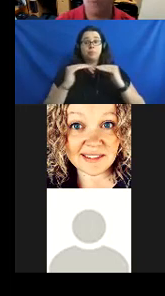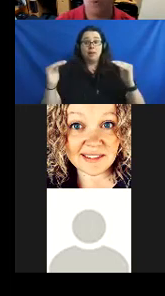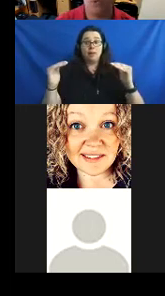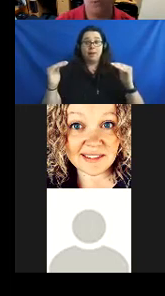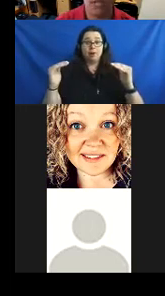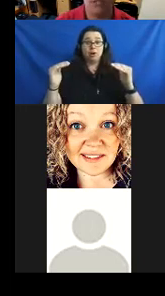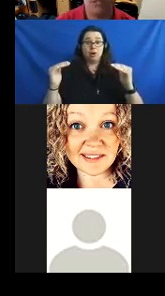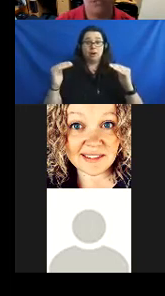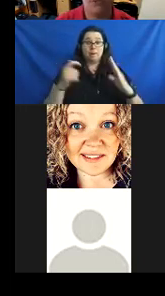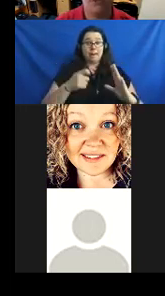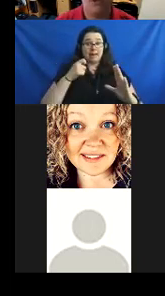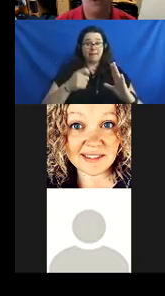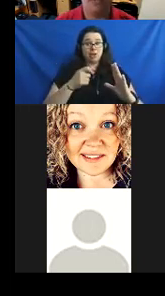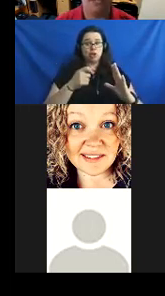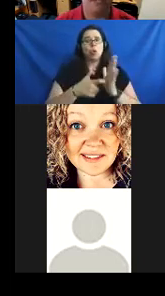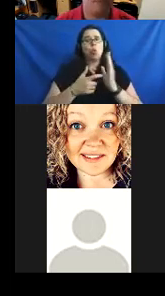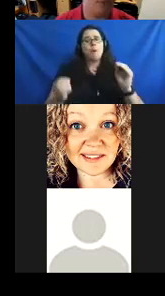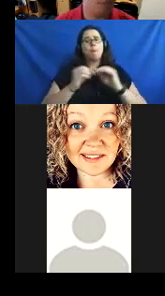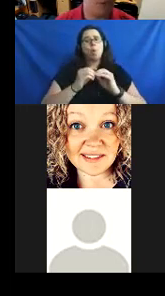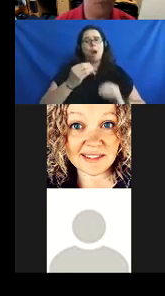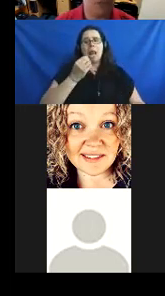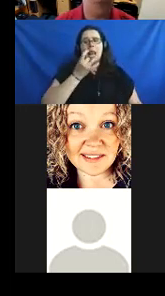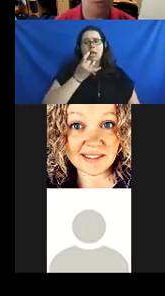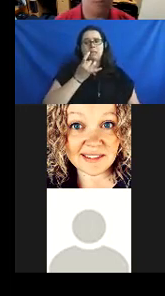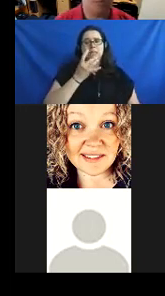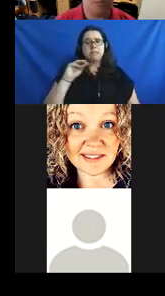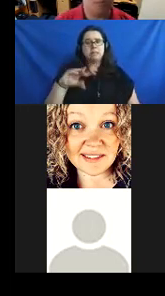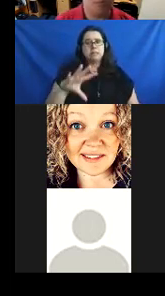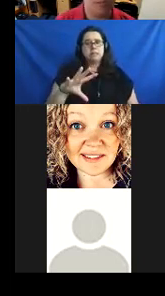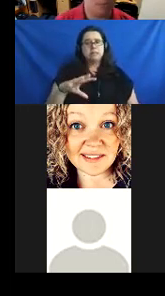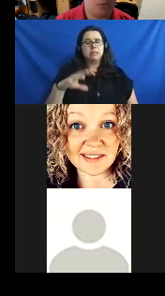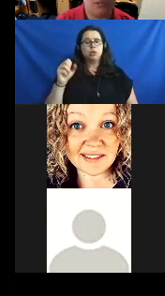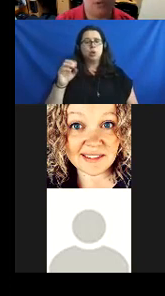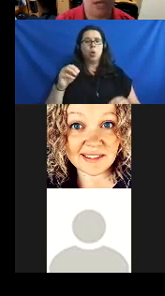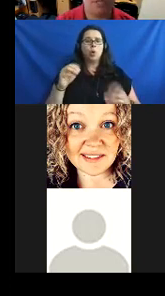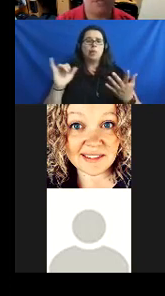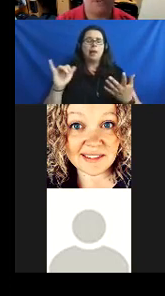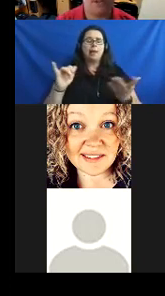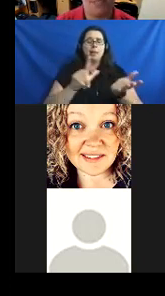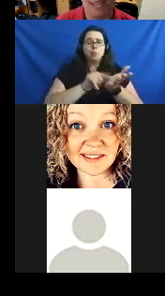MORE ILLUMINATION. I AM REFERRING TO PRINT OR OBJECTS THAT ARE OUTSIDE OF